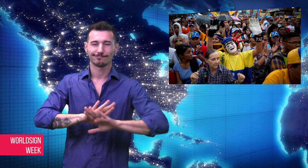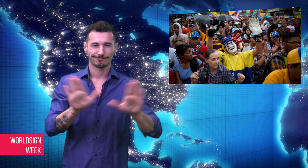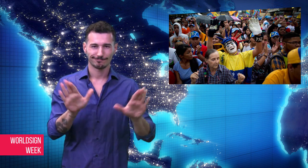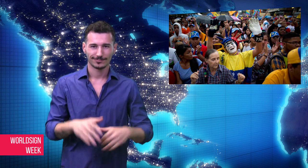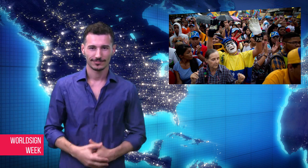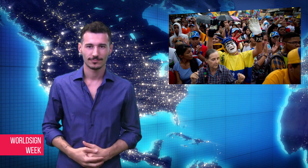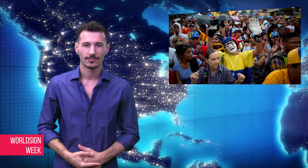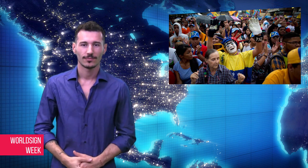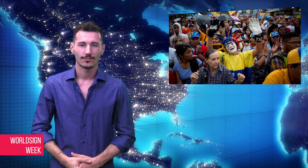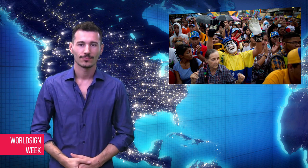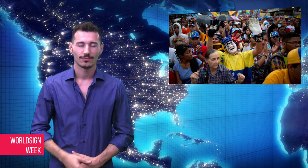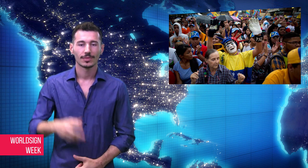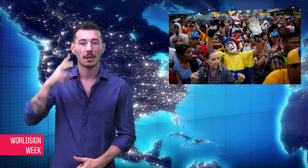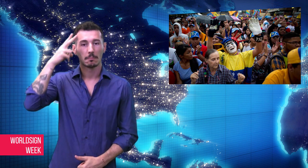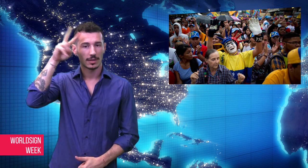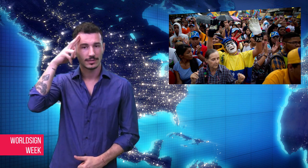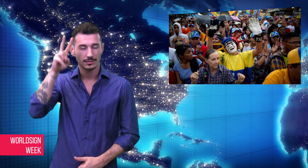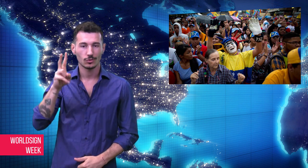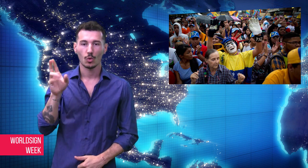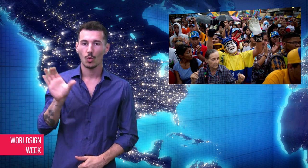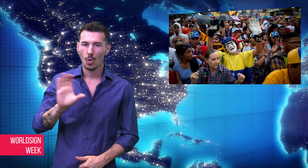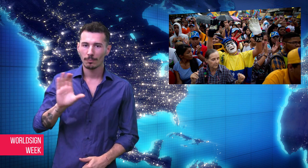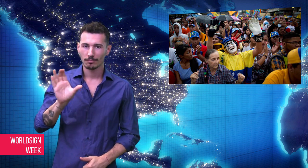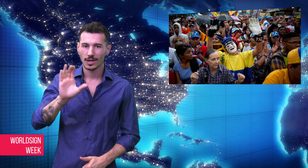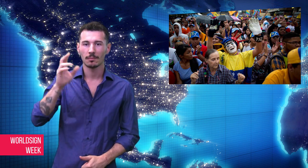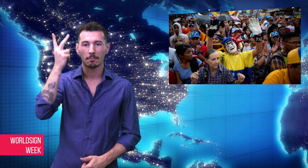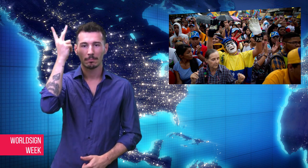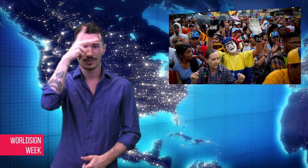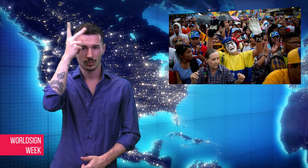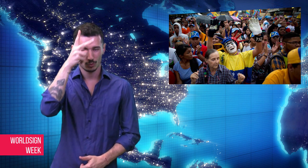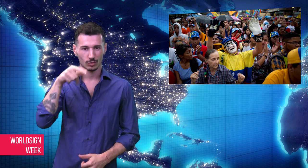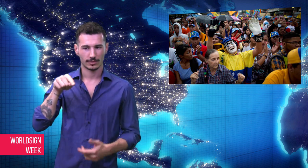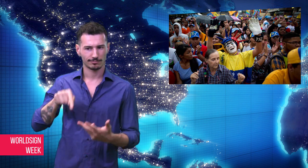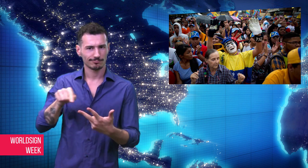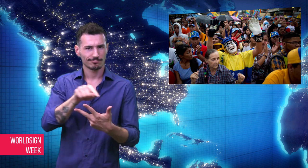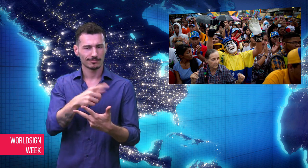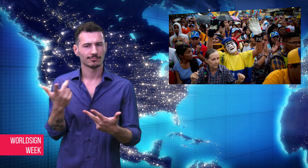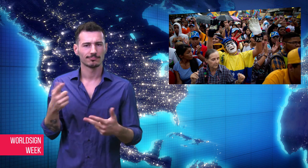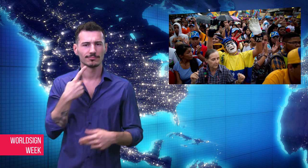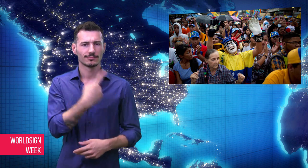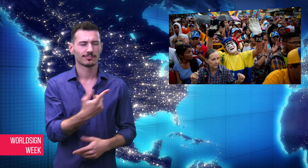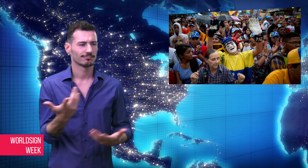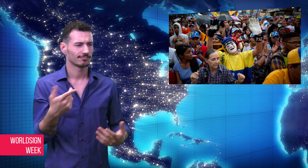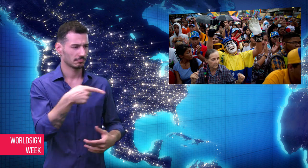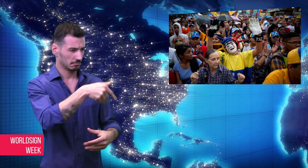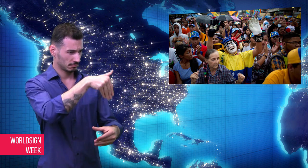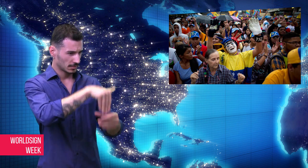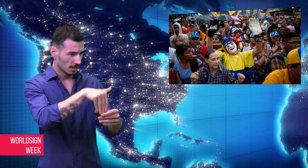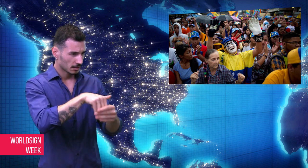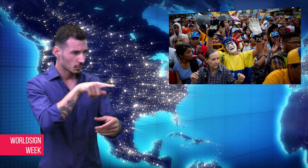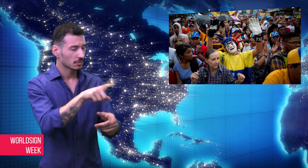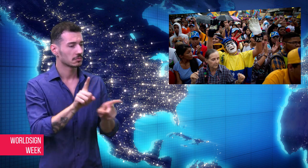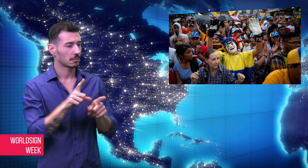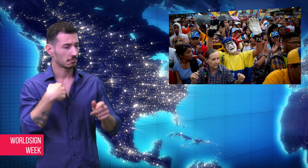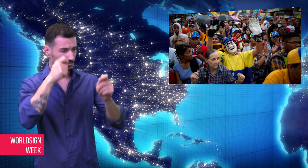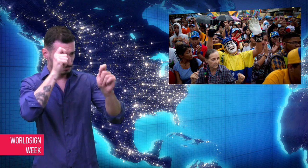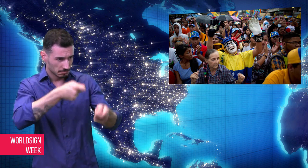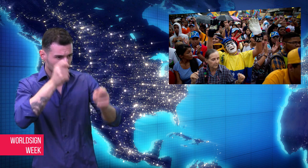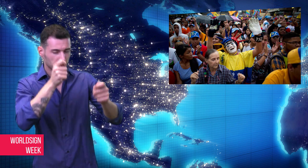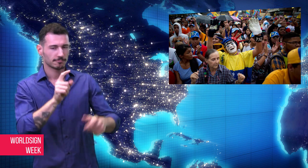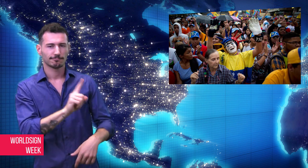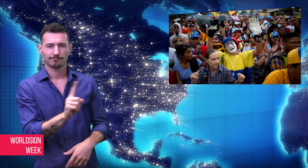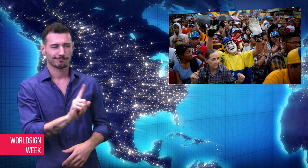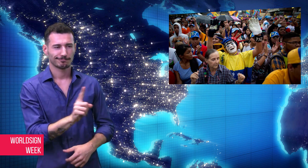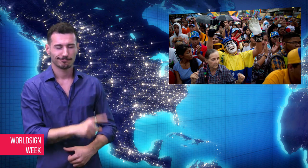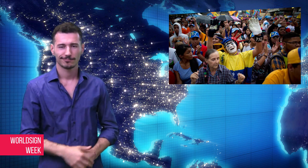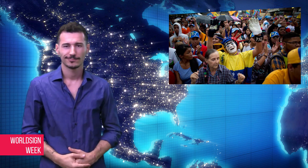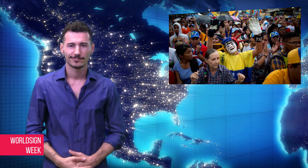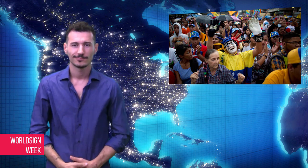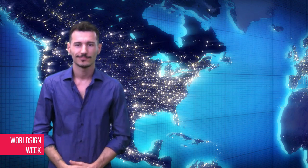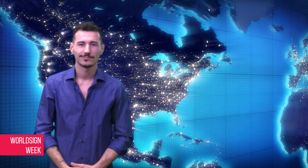do not recognize results of the election.